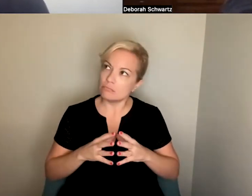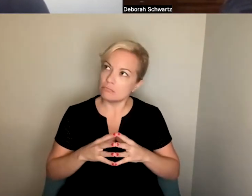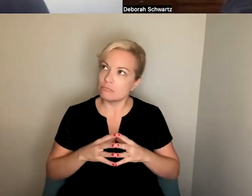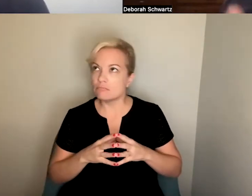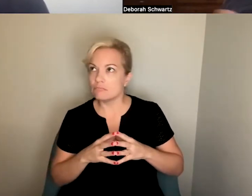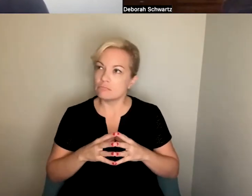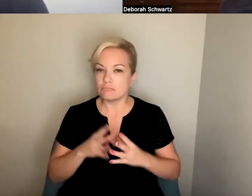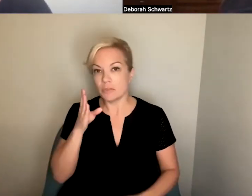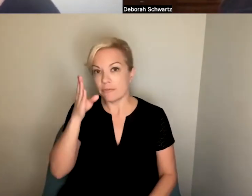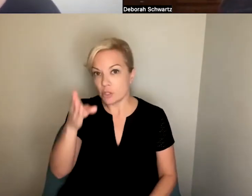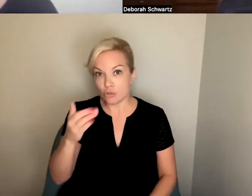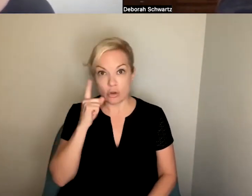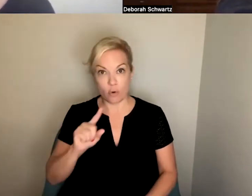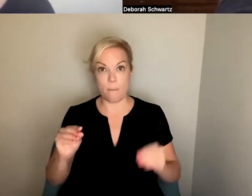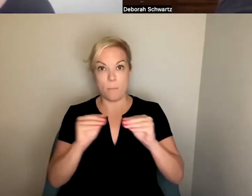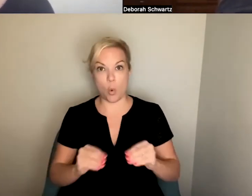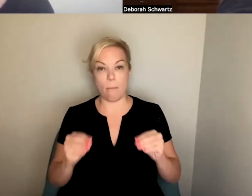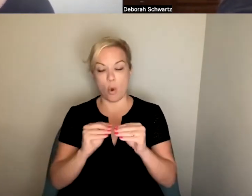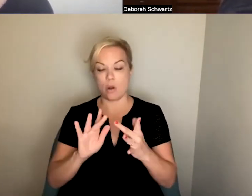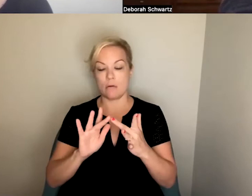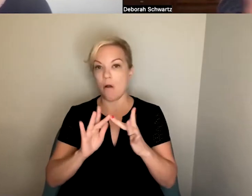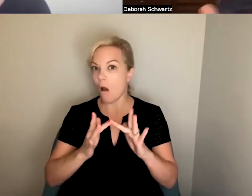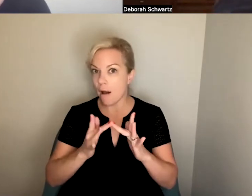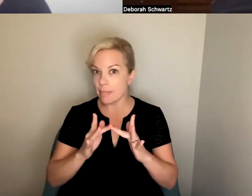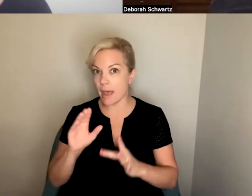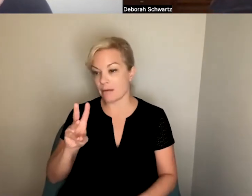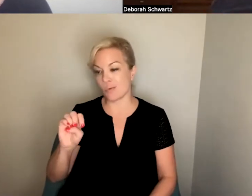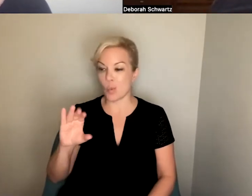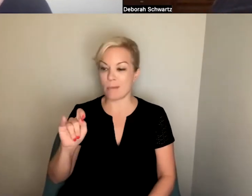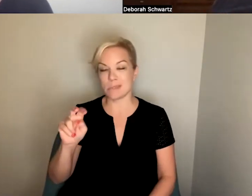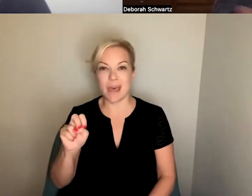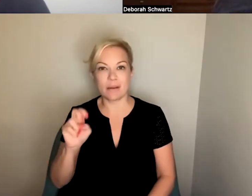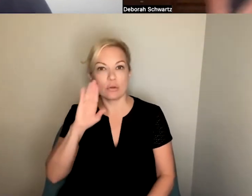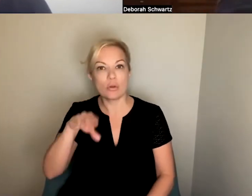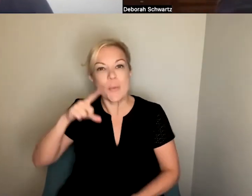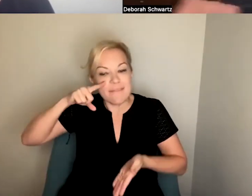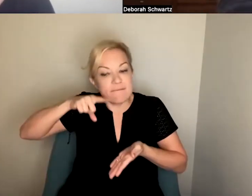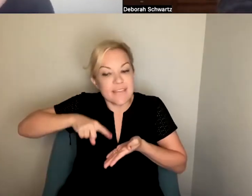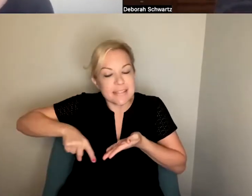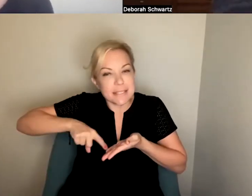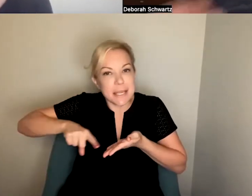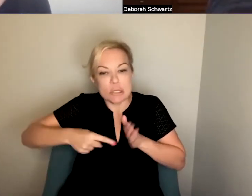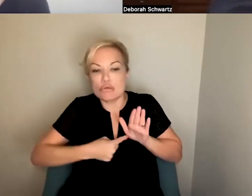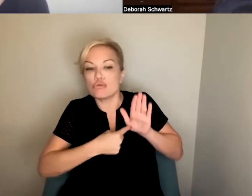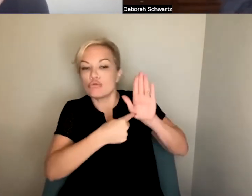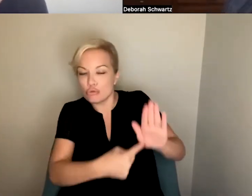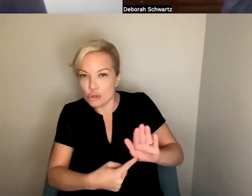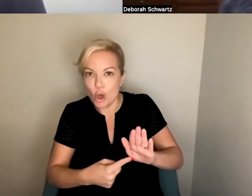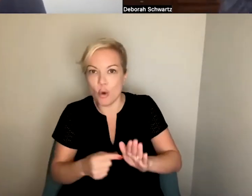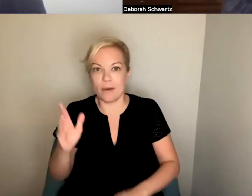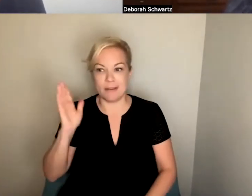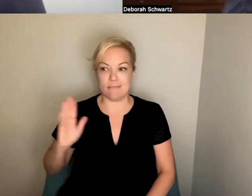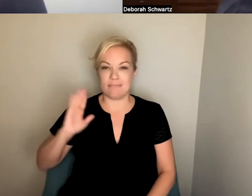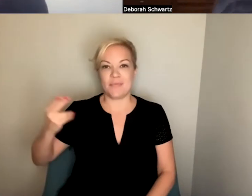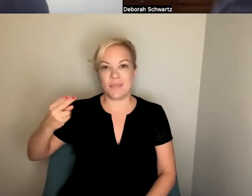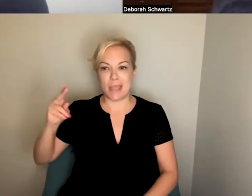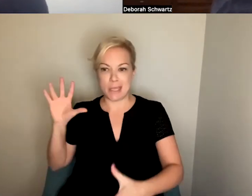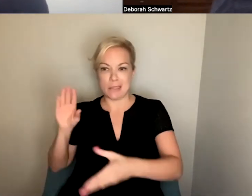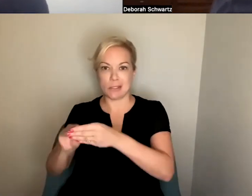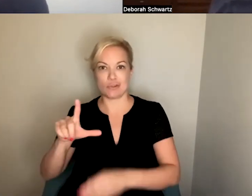for online investigations of this history of labor, that I'm sure there are, you know, many